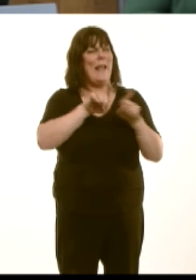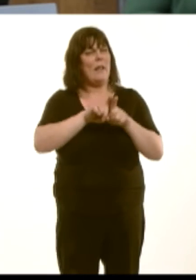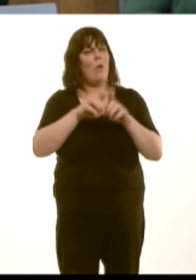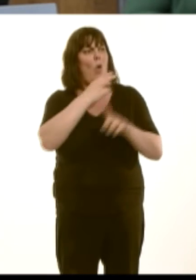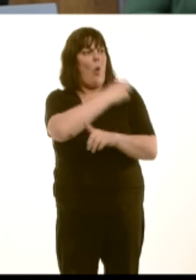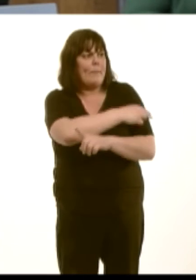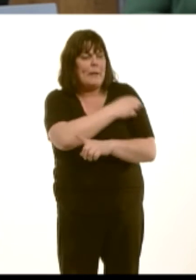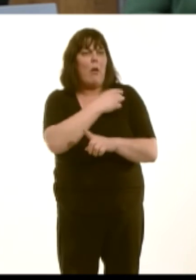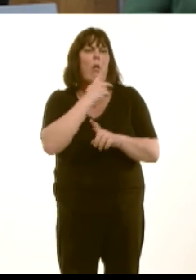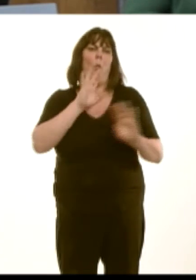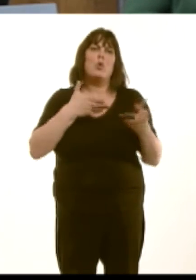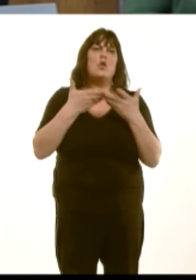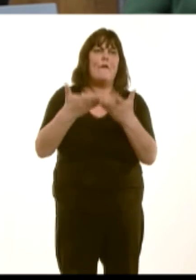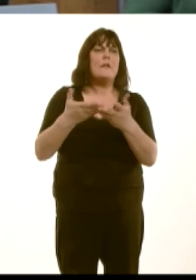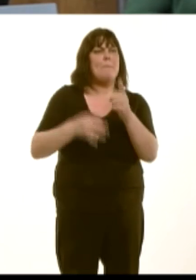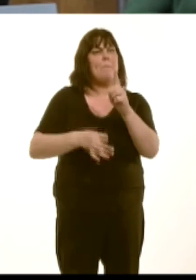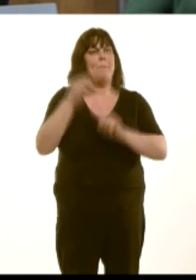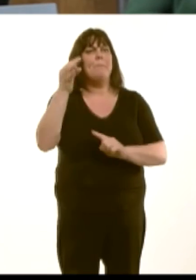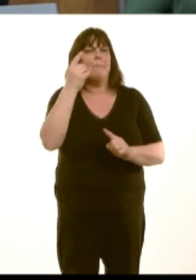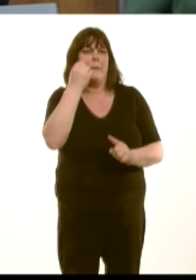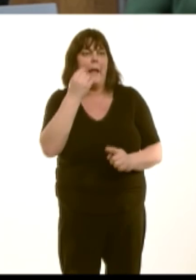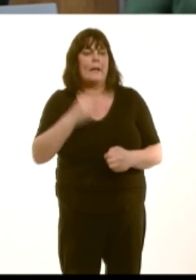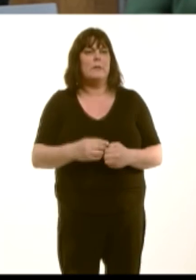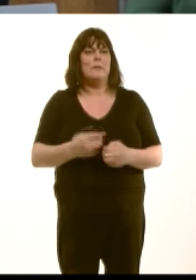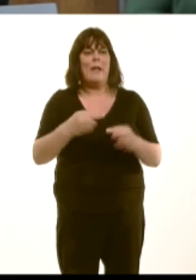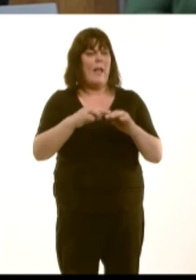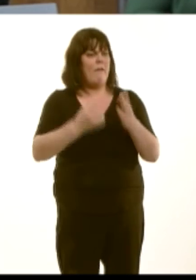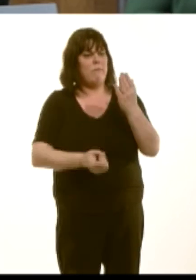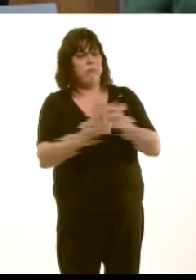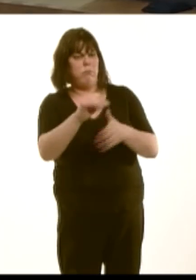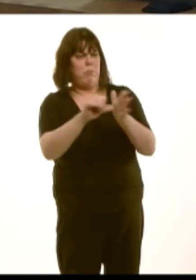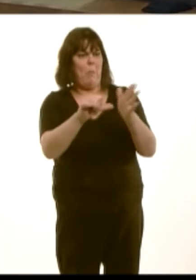achosi i rywun fynd i apwyntiad heb eisiau am fod y manylion ddim yno, mae hynnyín golled